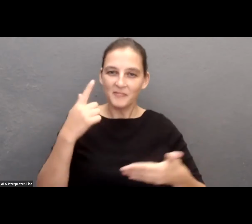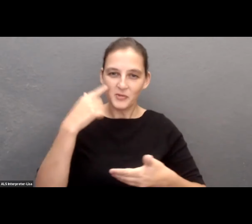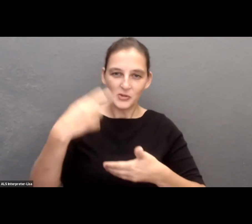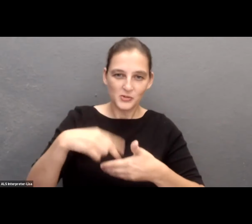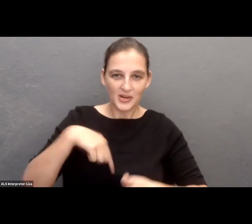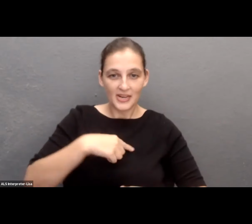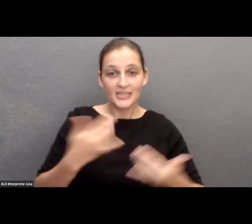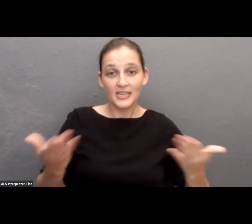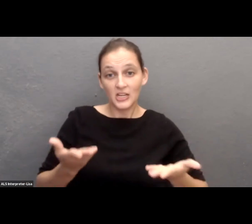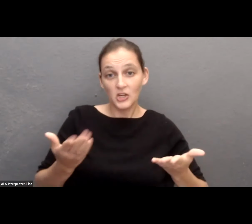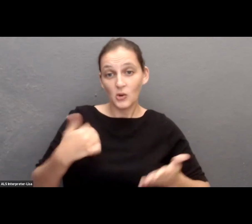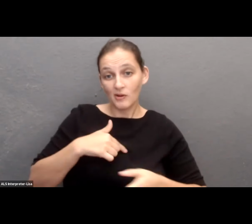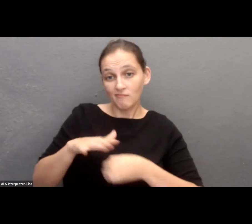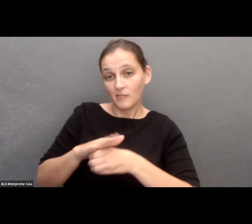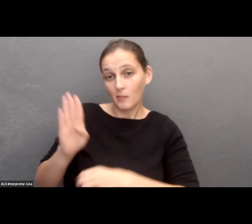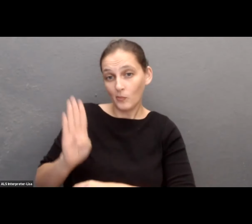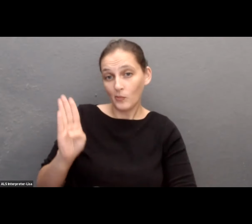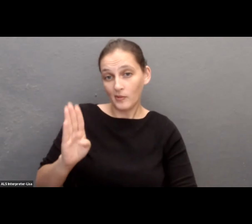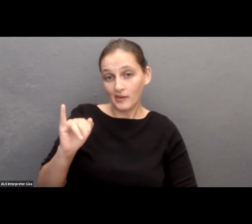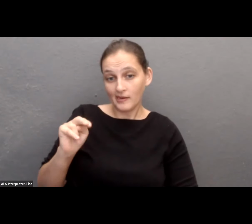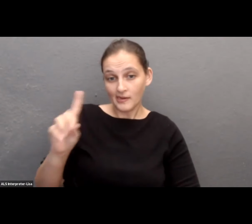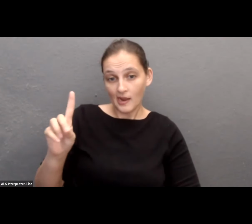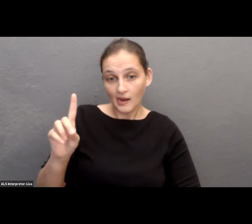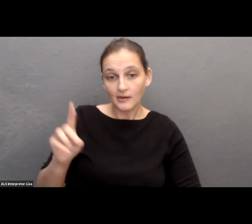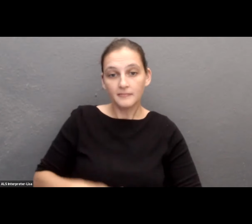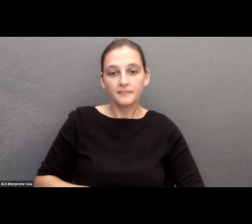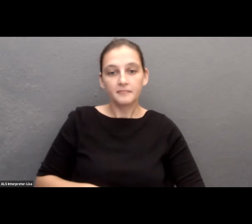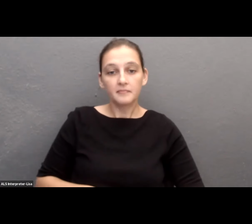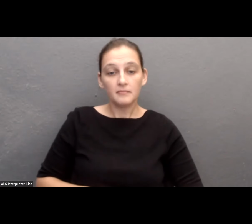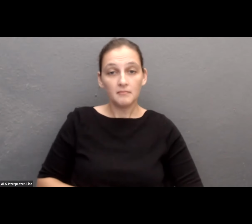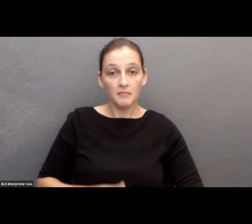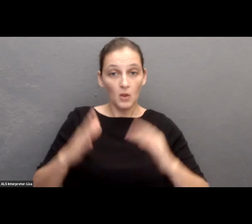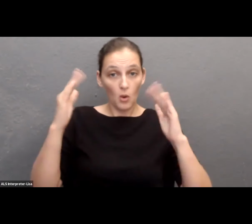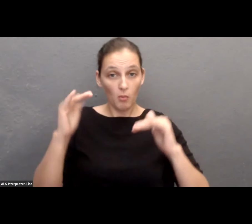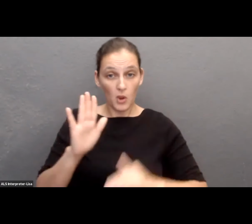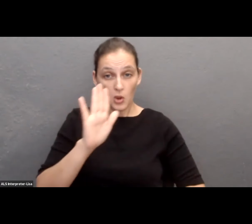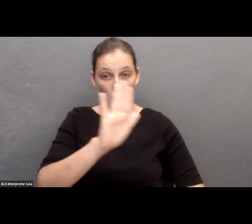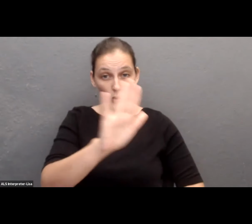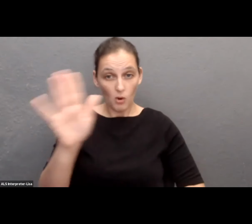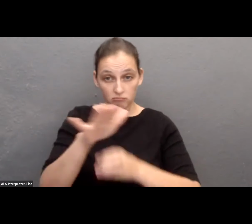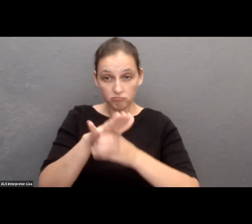Bloomington, Indiana and I hope, wherever you are in our state that things are going well for you.